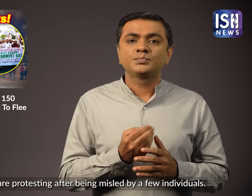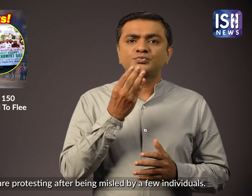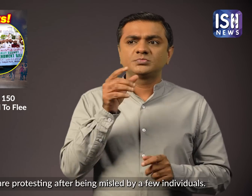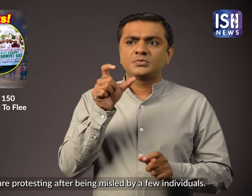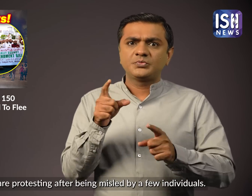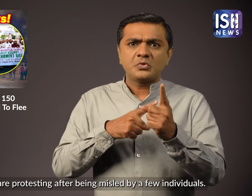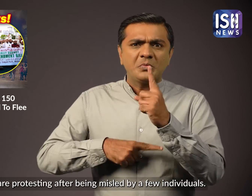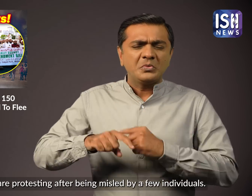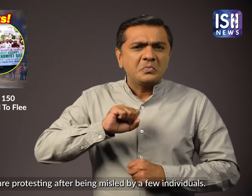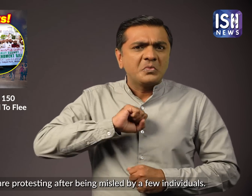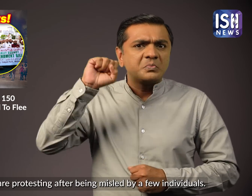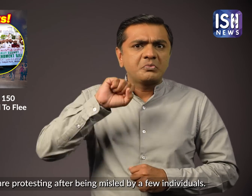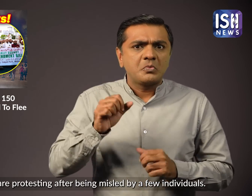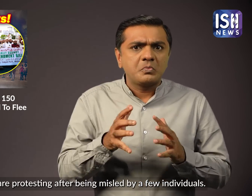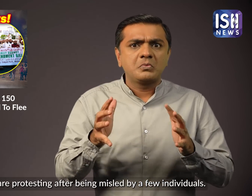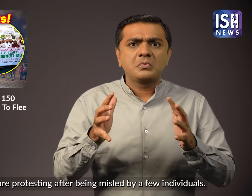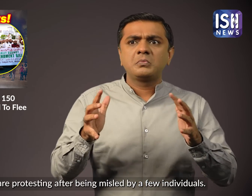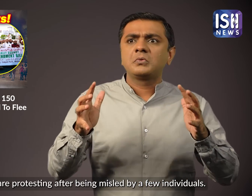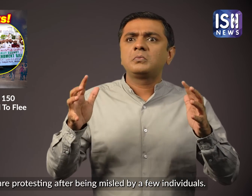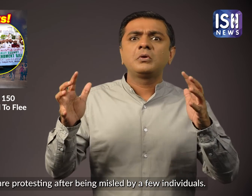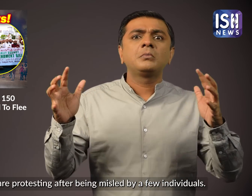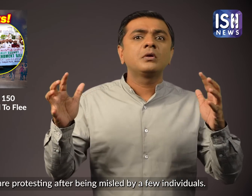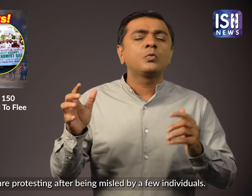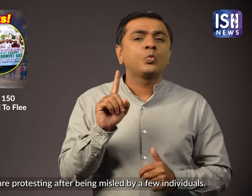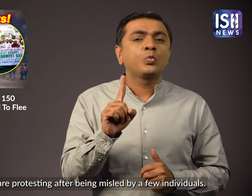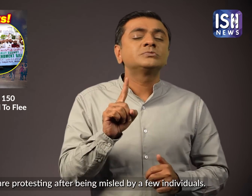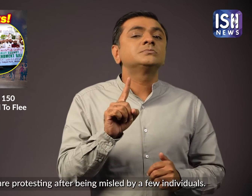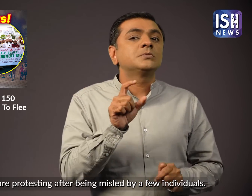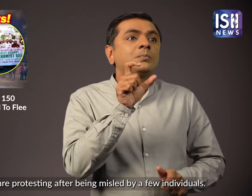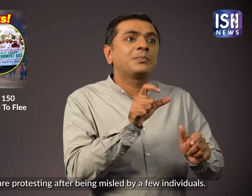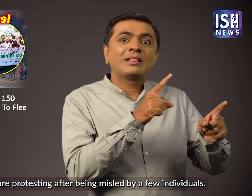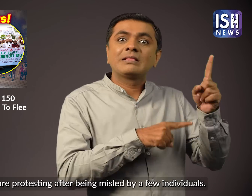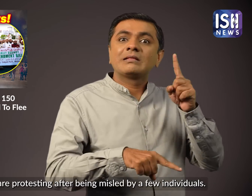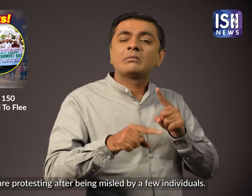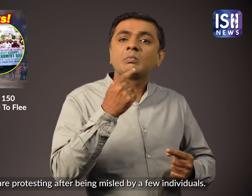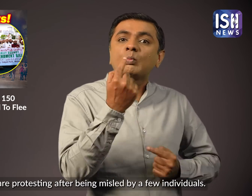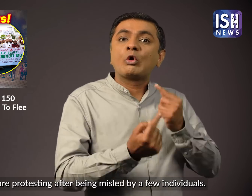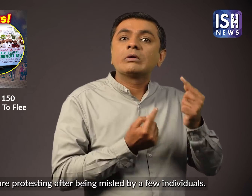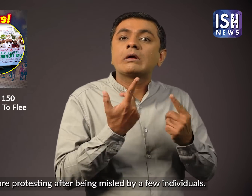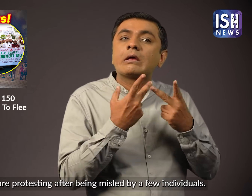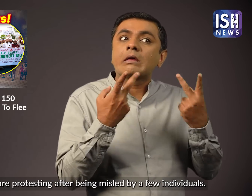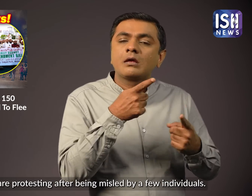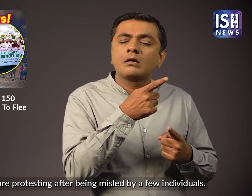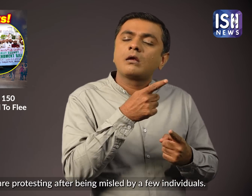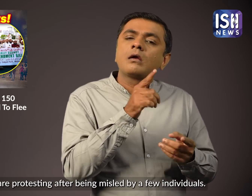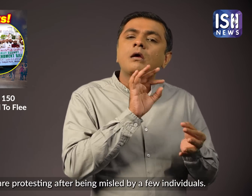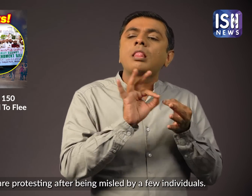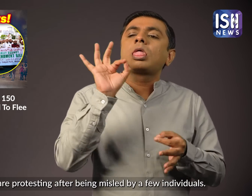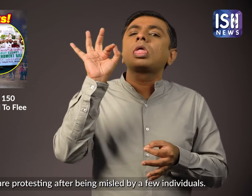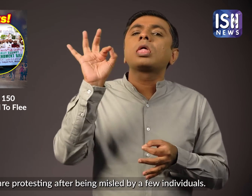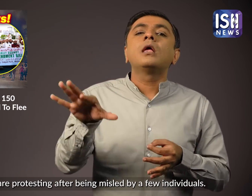many Muslims are protesting after being misled by a few individuals.